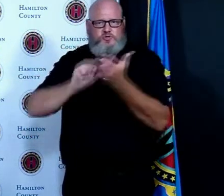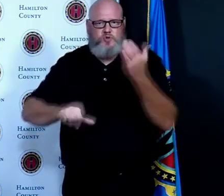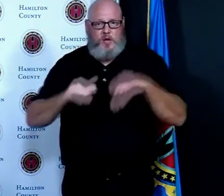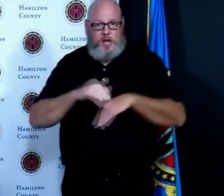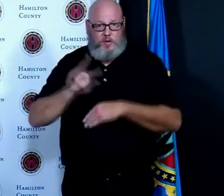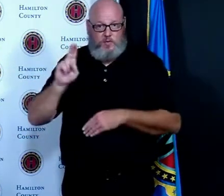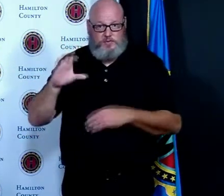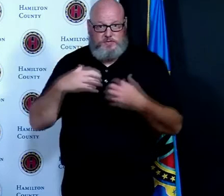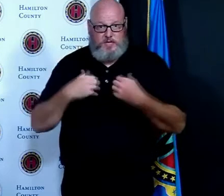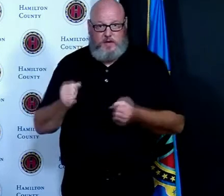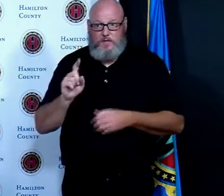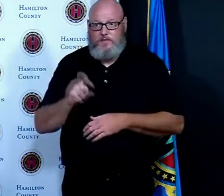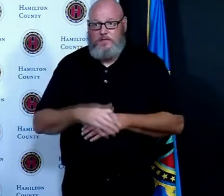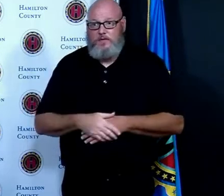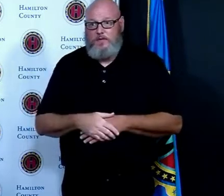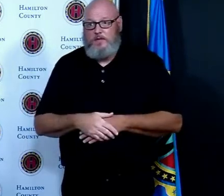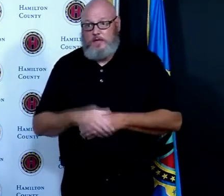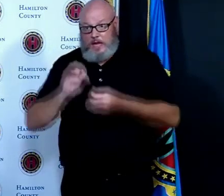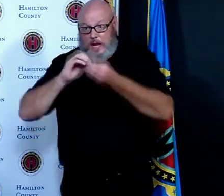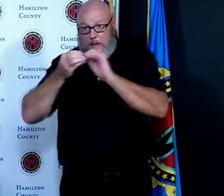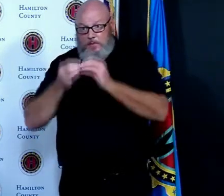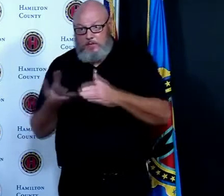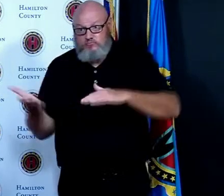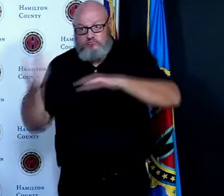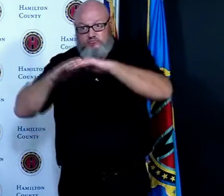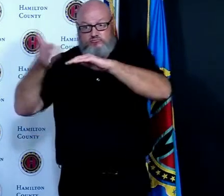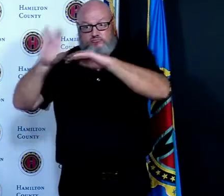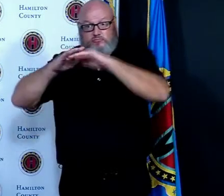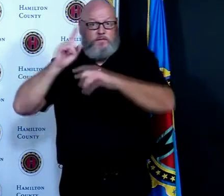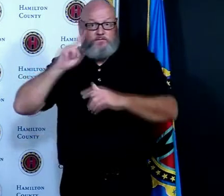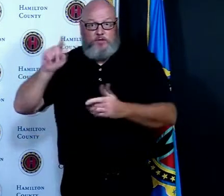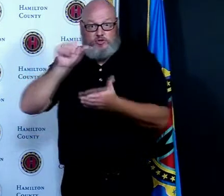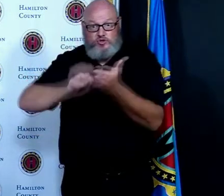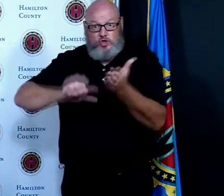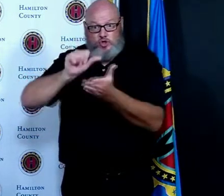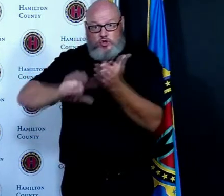ever really an option given the current surge and is there any discussion about looking at the